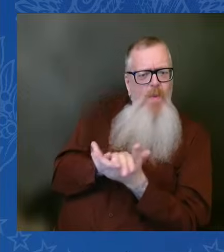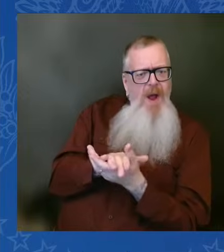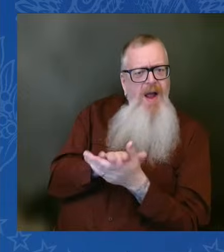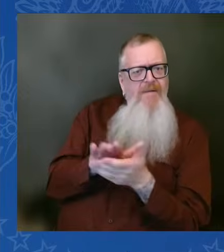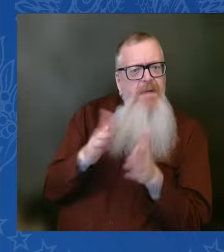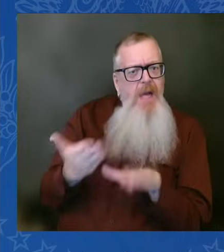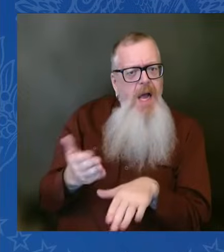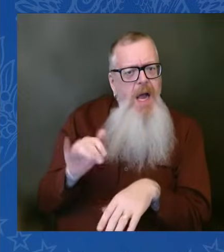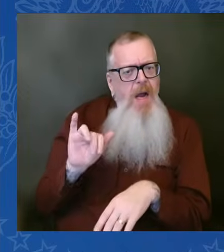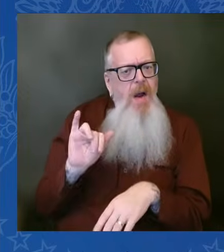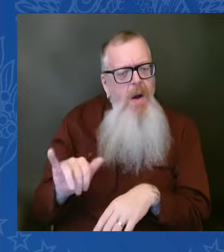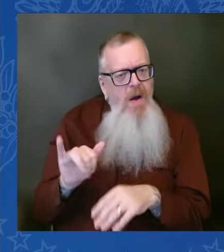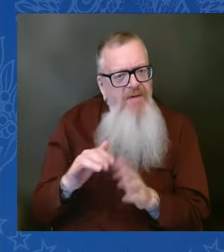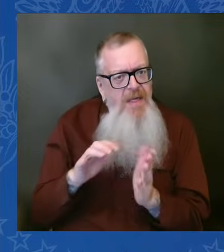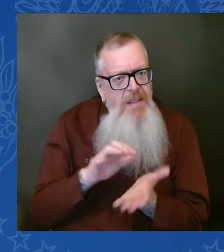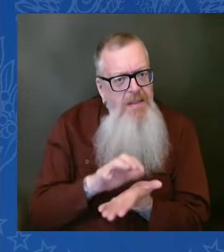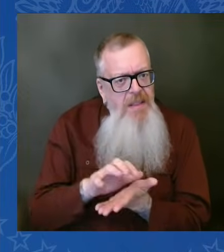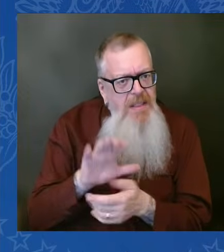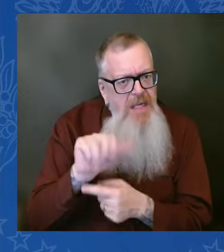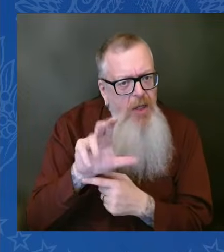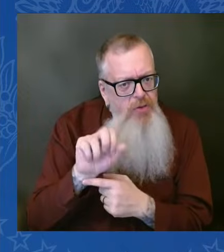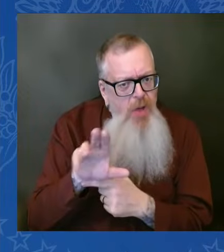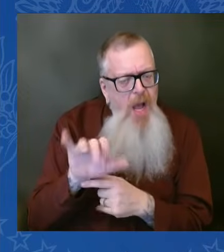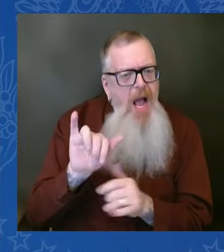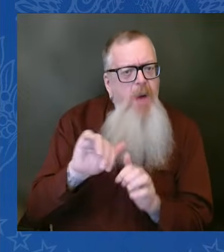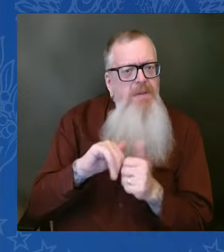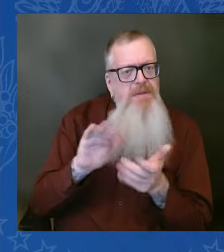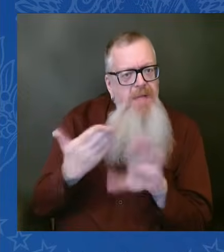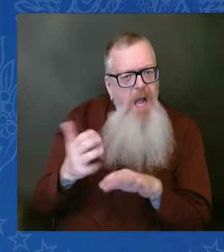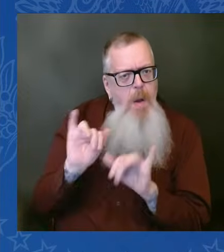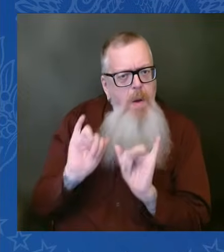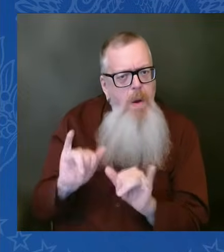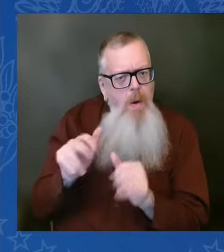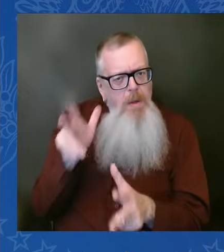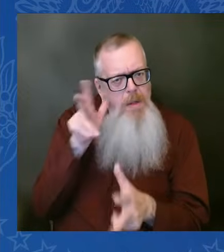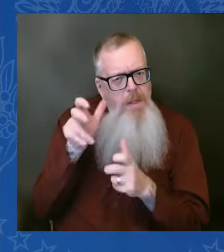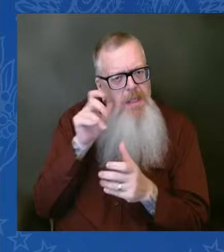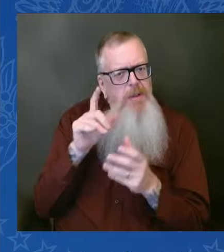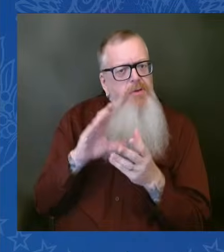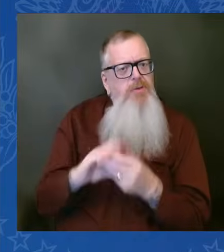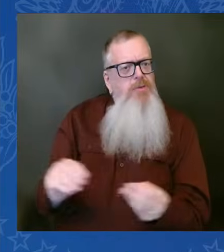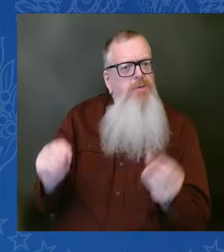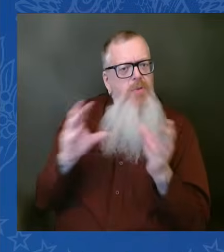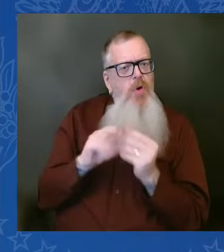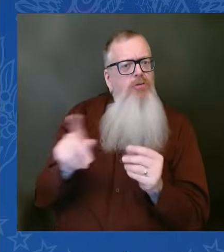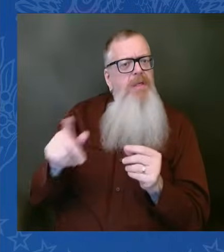or he’s having serious physical problems himself. We knew each other. I really mean it.